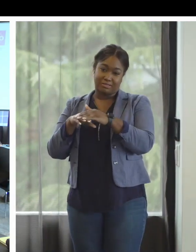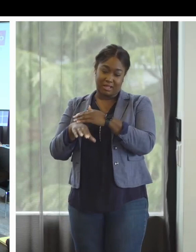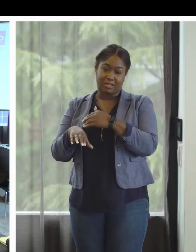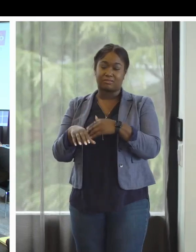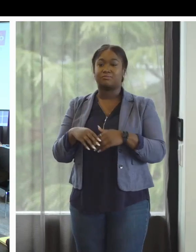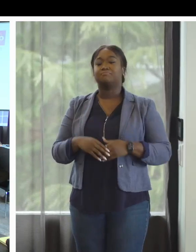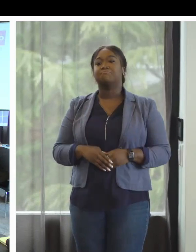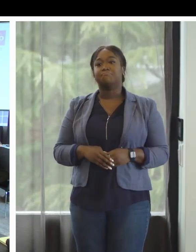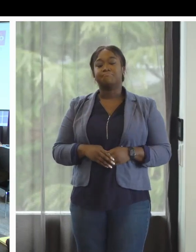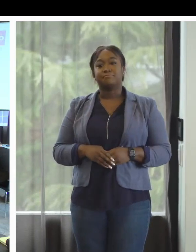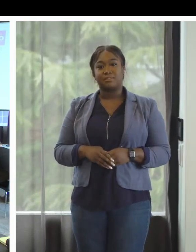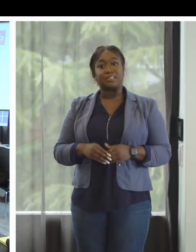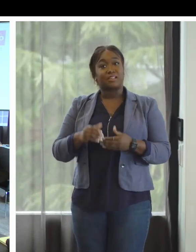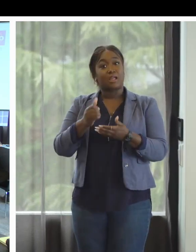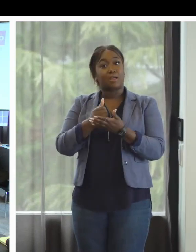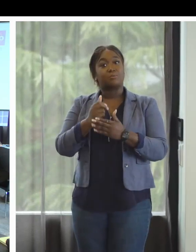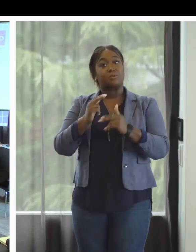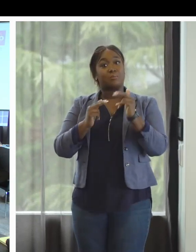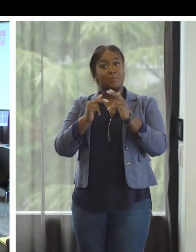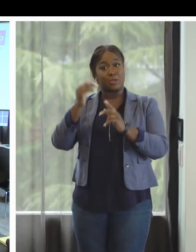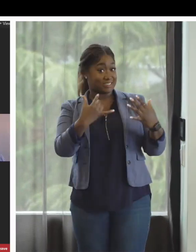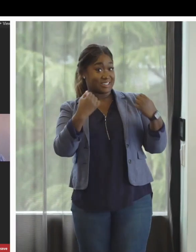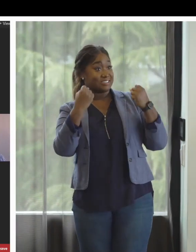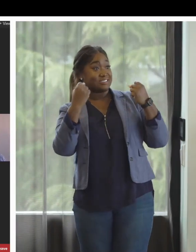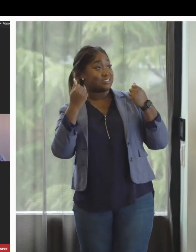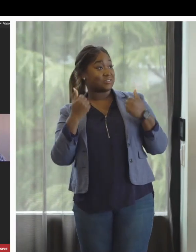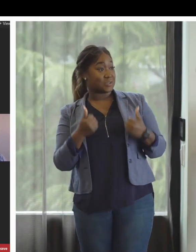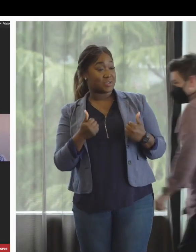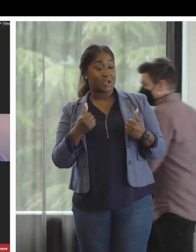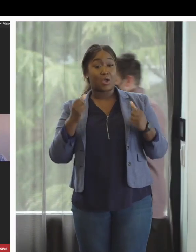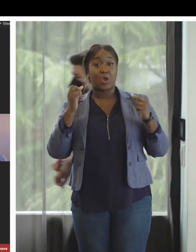build awareness is really important. So I wanted to talk-- I